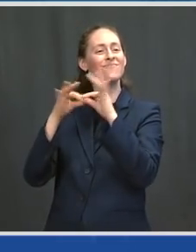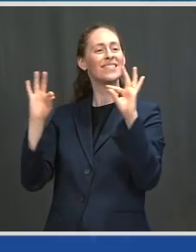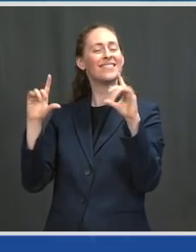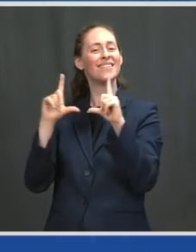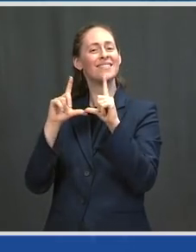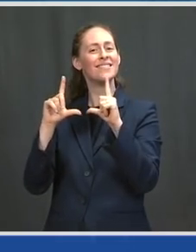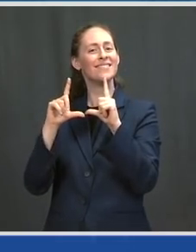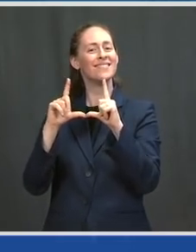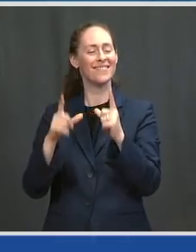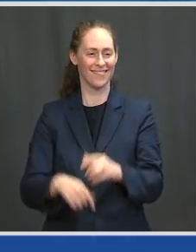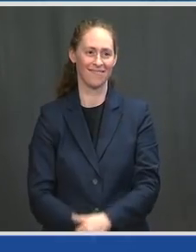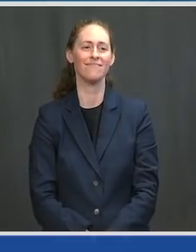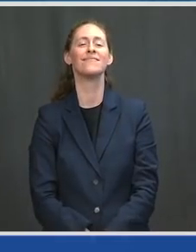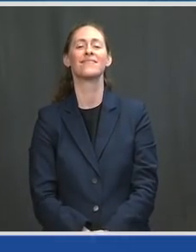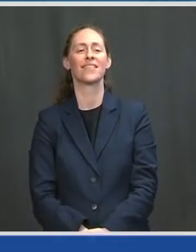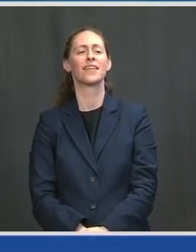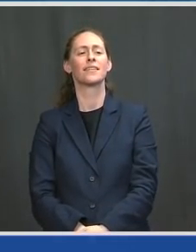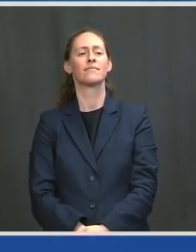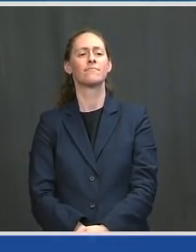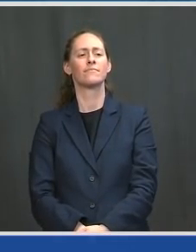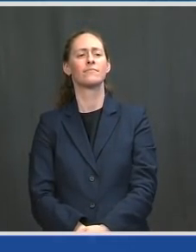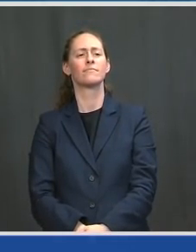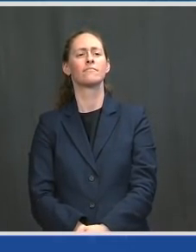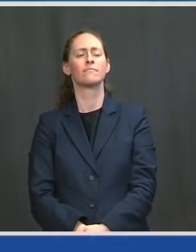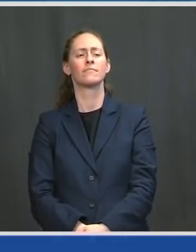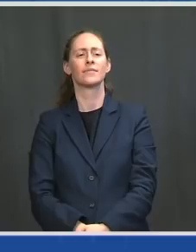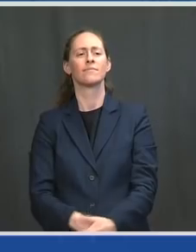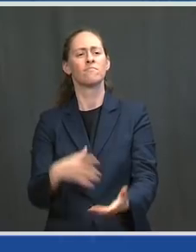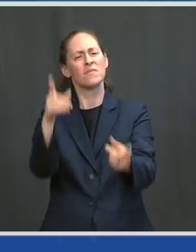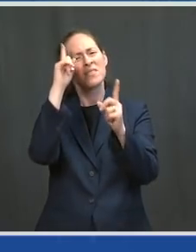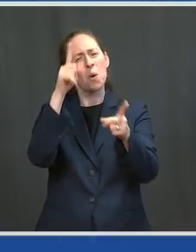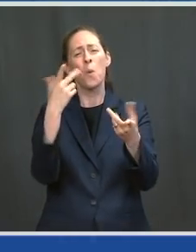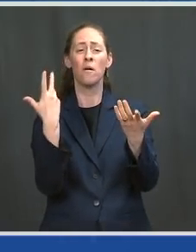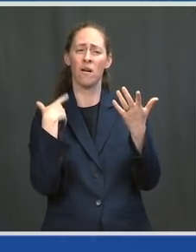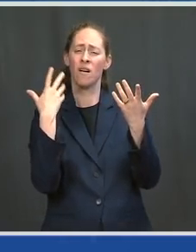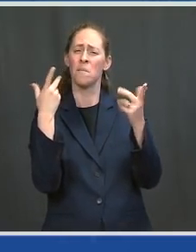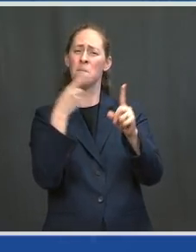There's a lot more convenient places for people to get their vaccine shot.